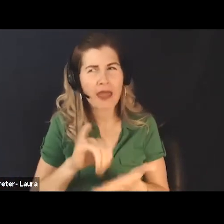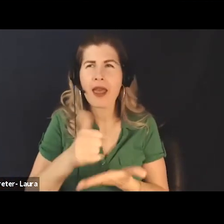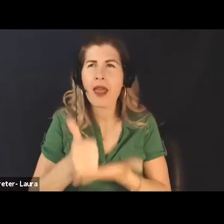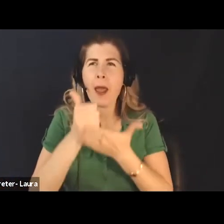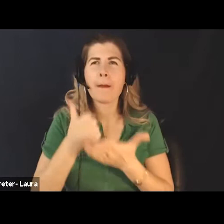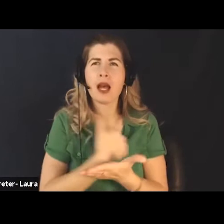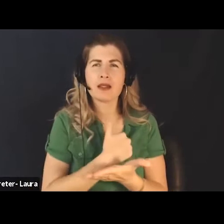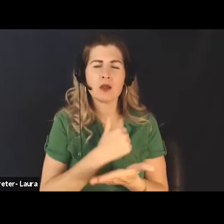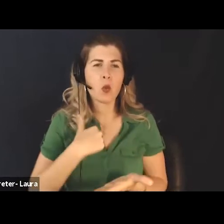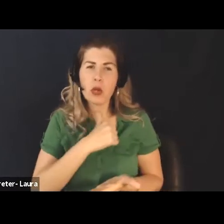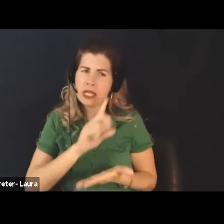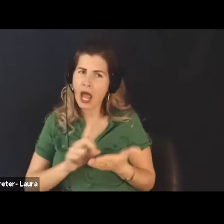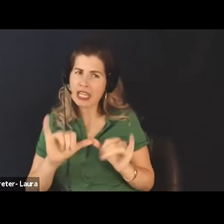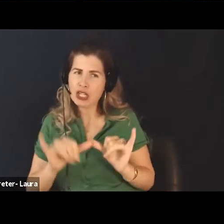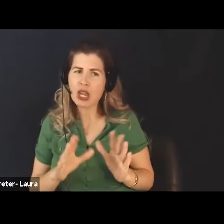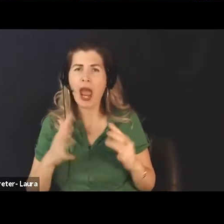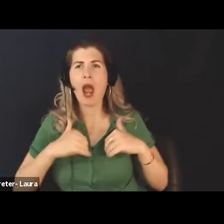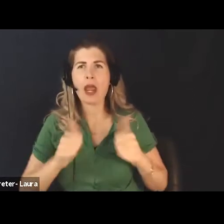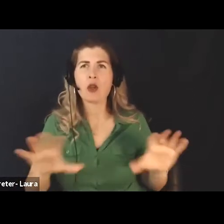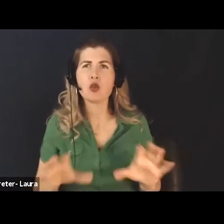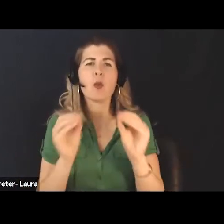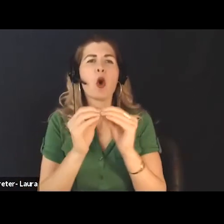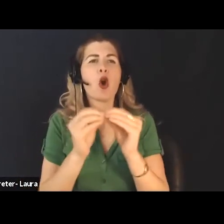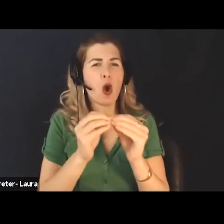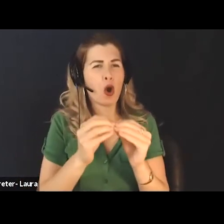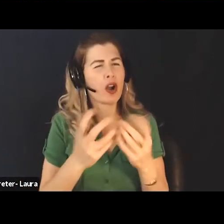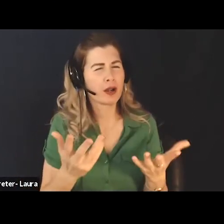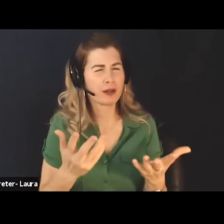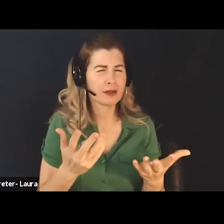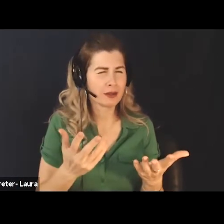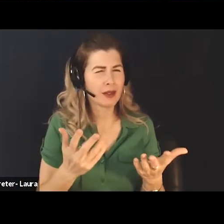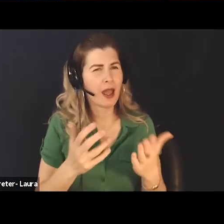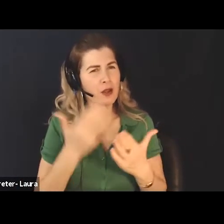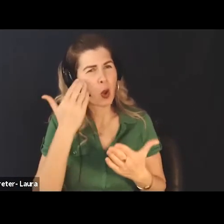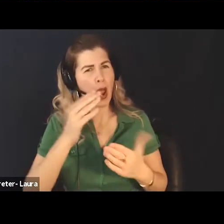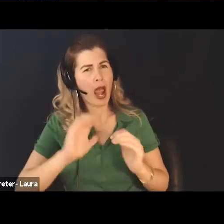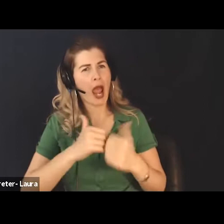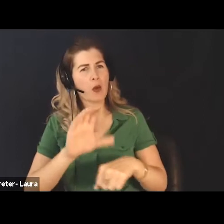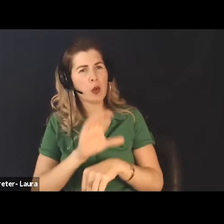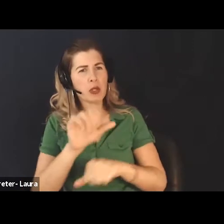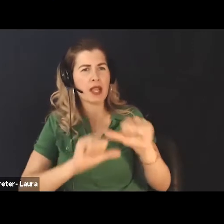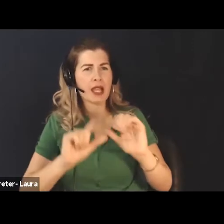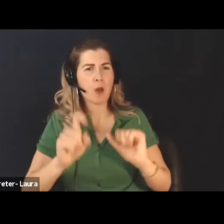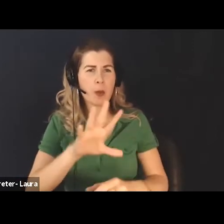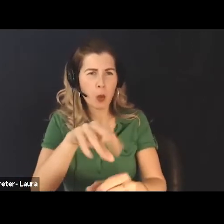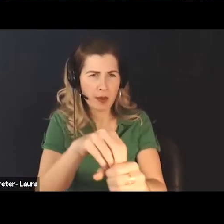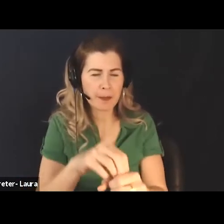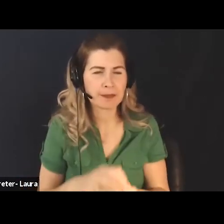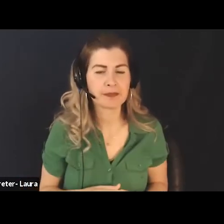engineering in the ways that computer scientists are asked to participate in society. So the first case is about how